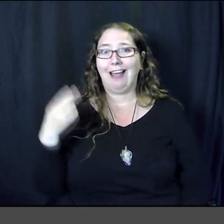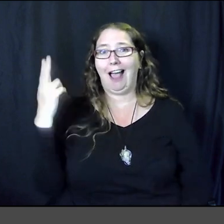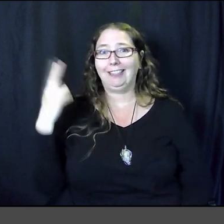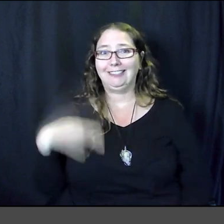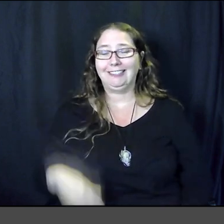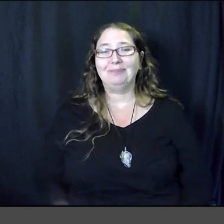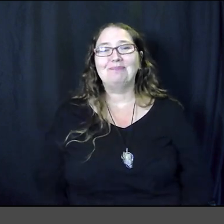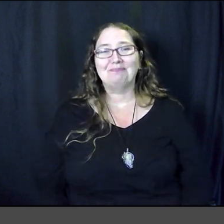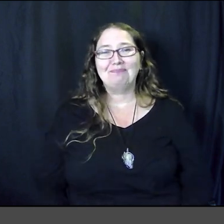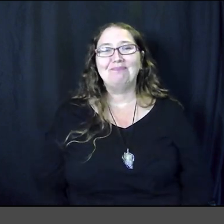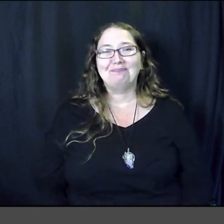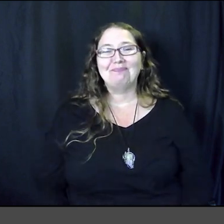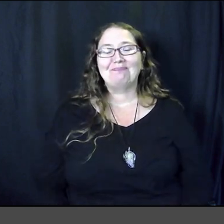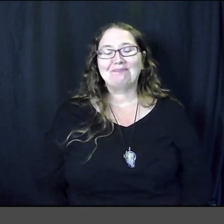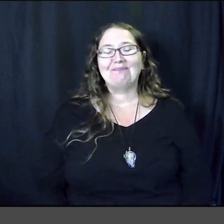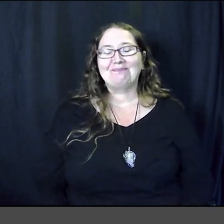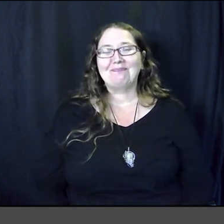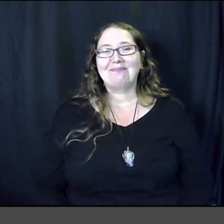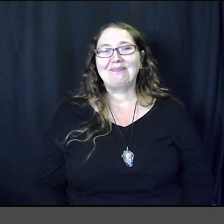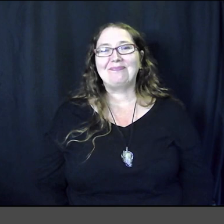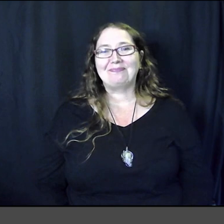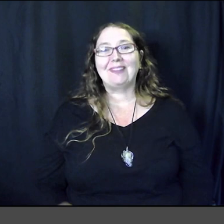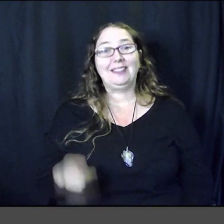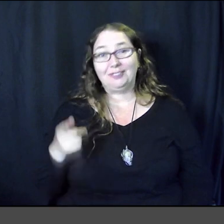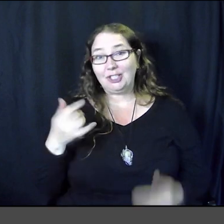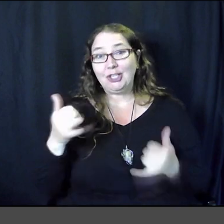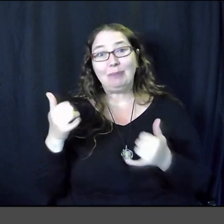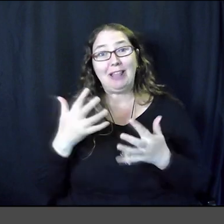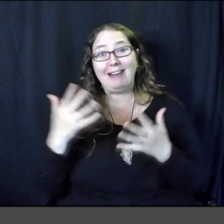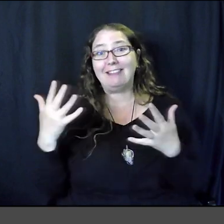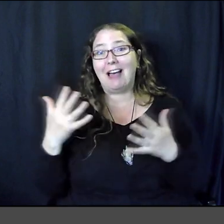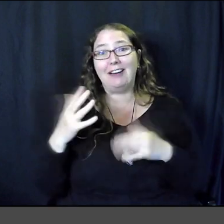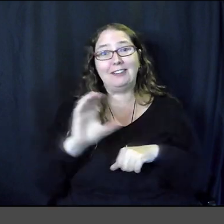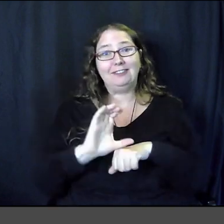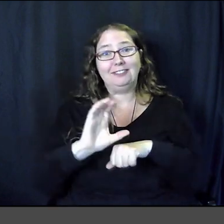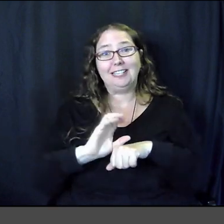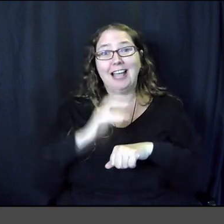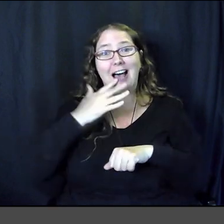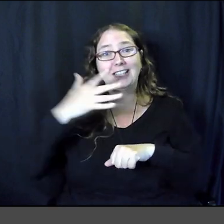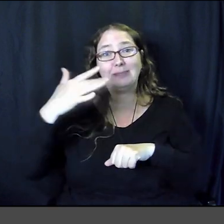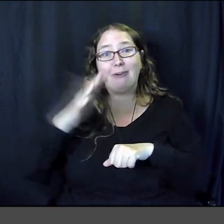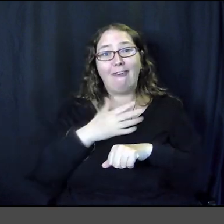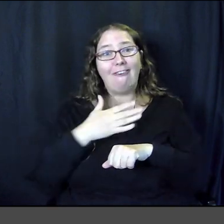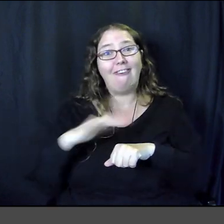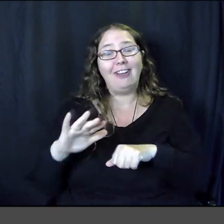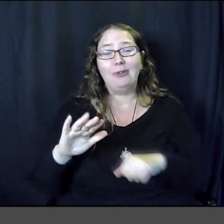AND SHE PLAYED A LOT OF GOSPEL WITH A GIANT PHONOGRAPH IN CLASS IN THIRD GRADE. I HAD NEVER SAID ANYTHING IN CLASS.